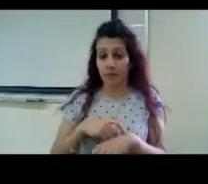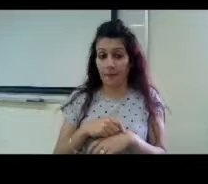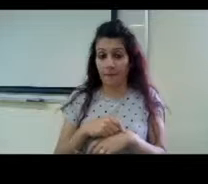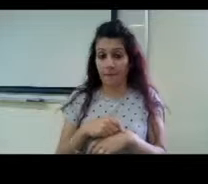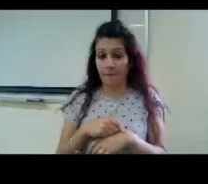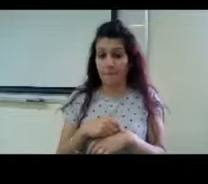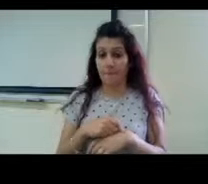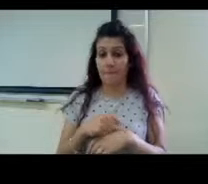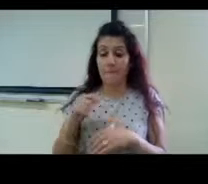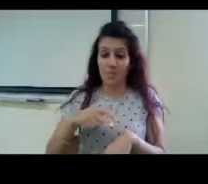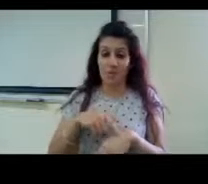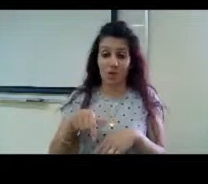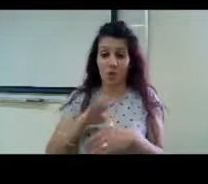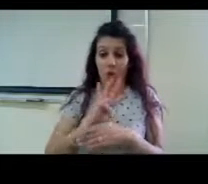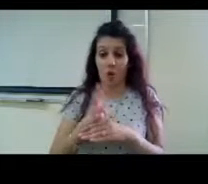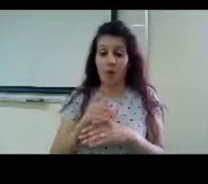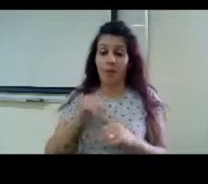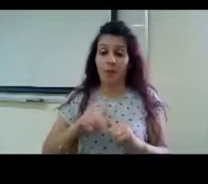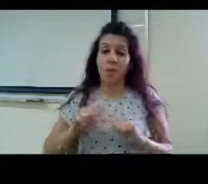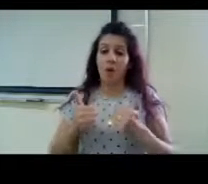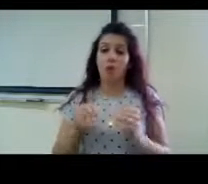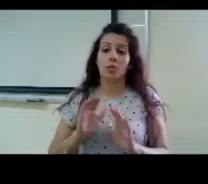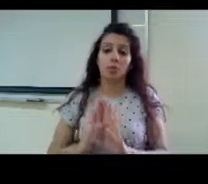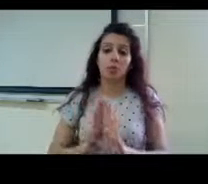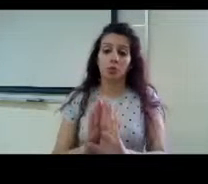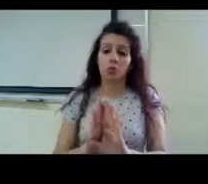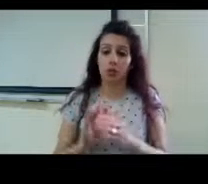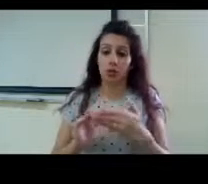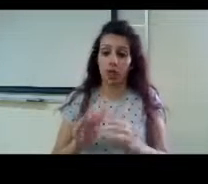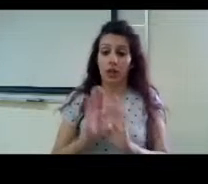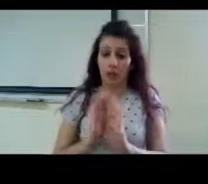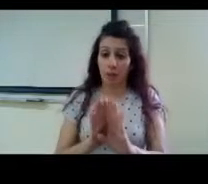documentation on how to set up Calibri in five easy steps so that it would be